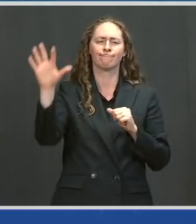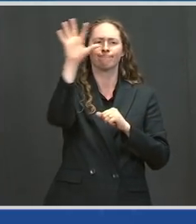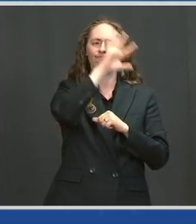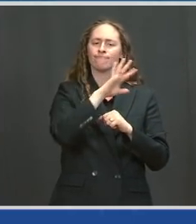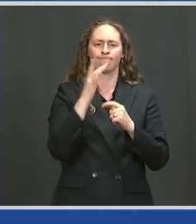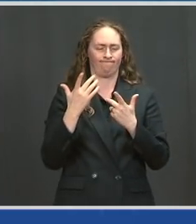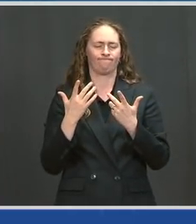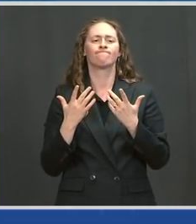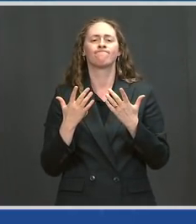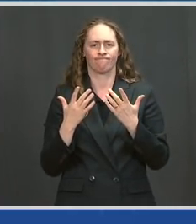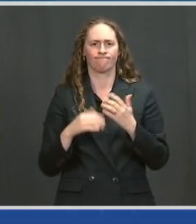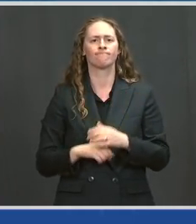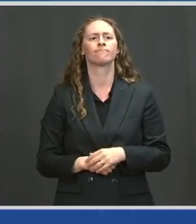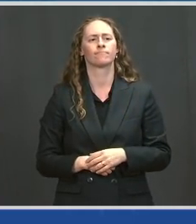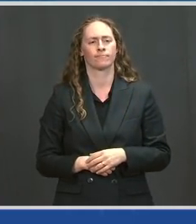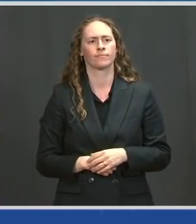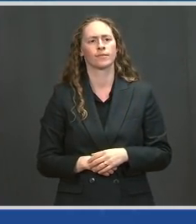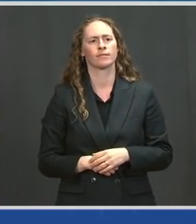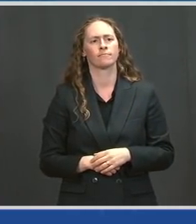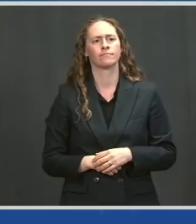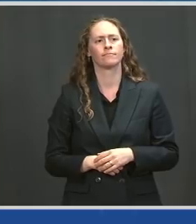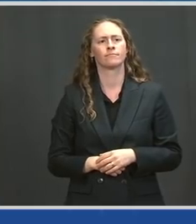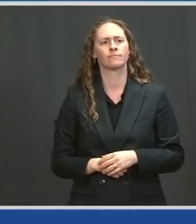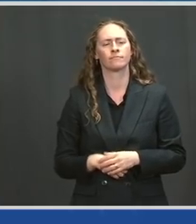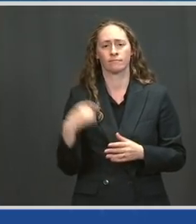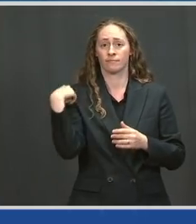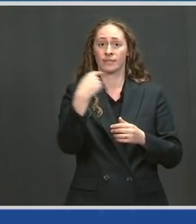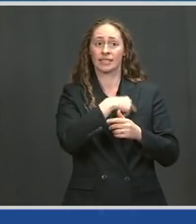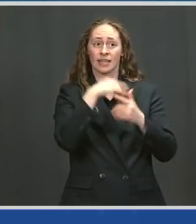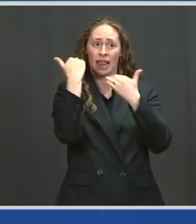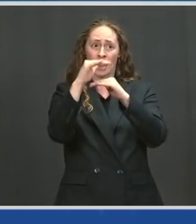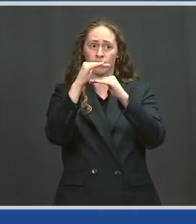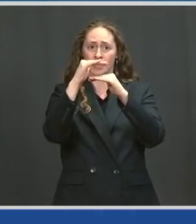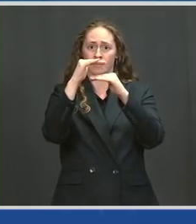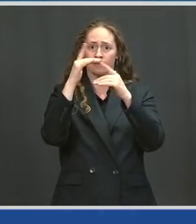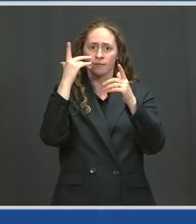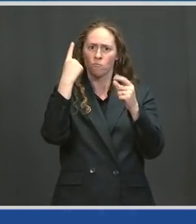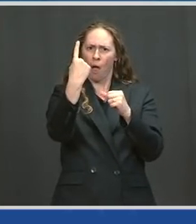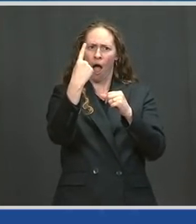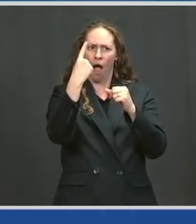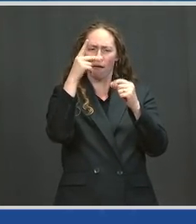where there's only one winner. If you succeed, I fail.